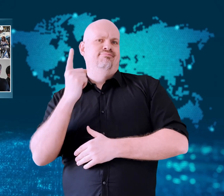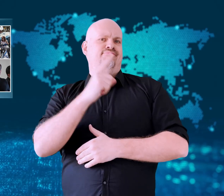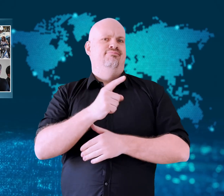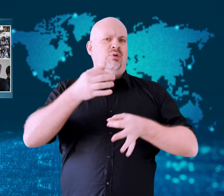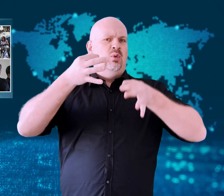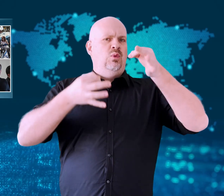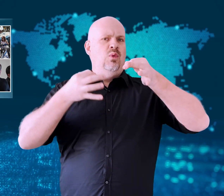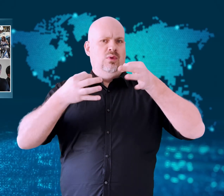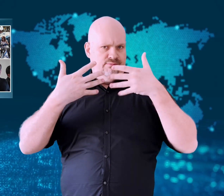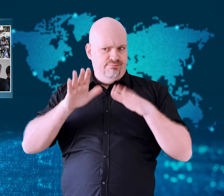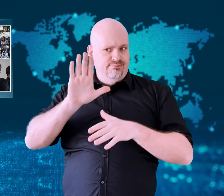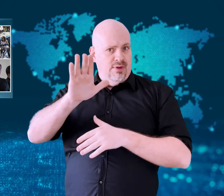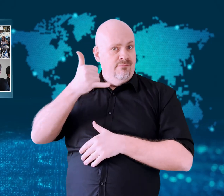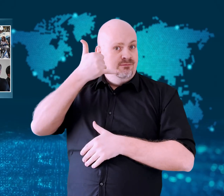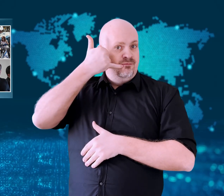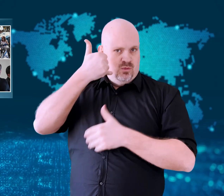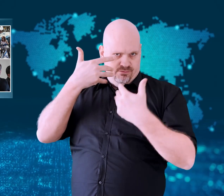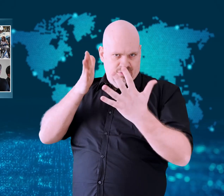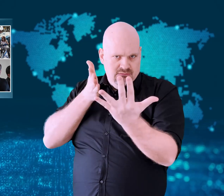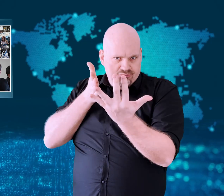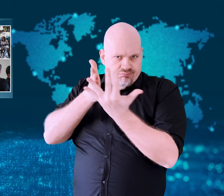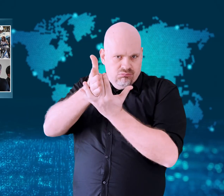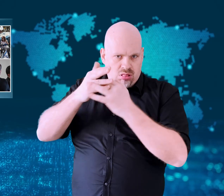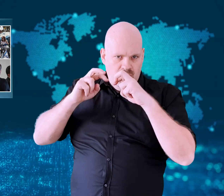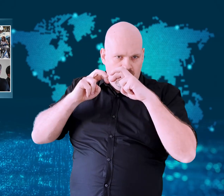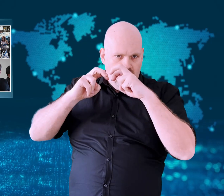also being monitored.